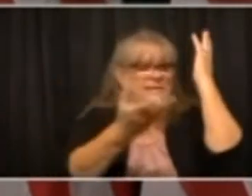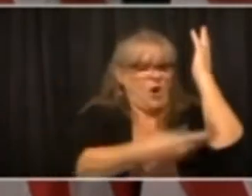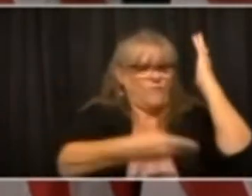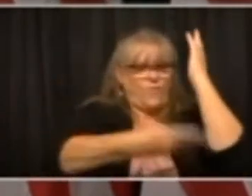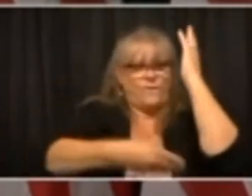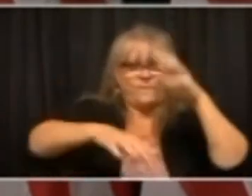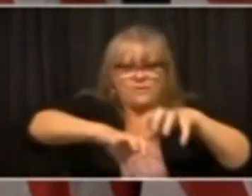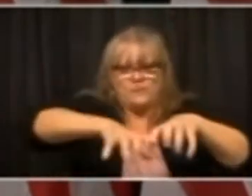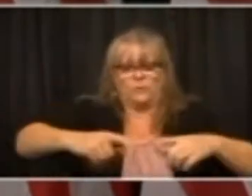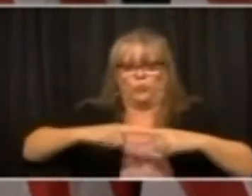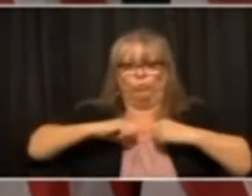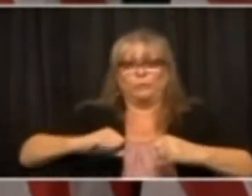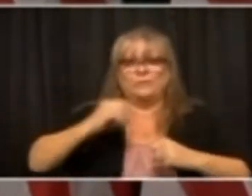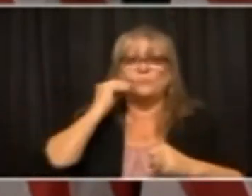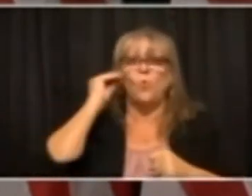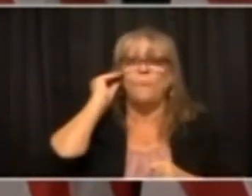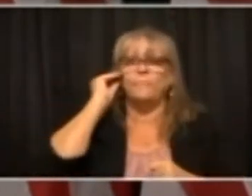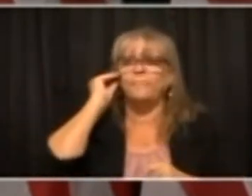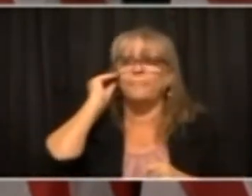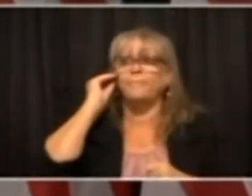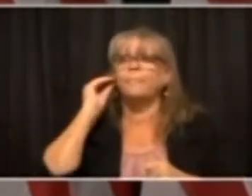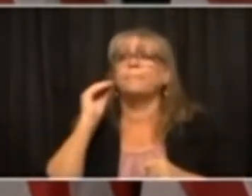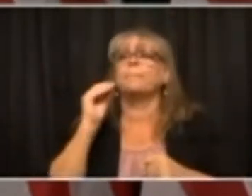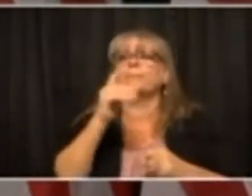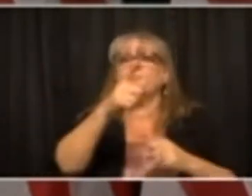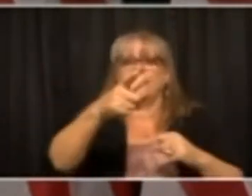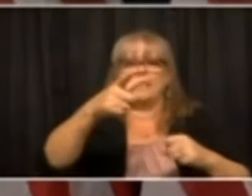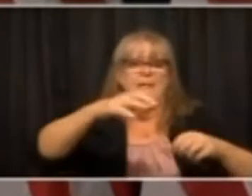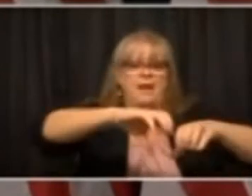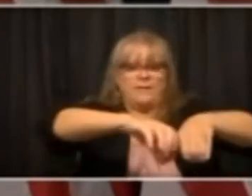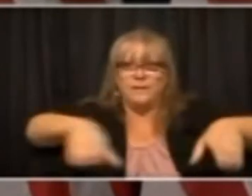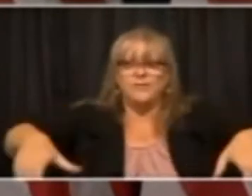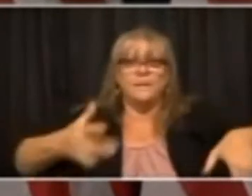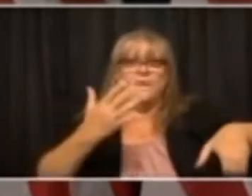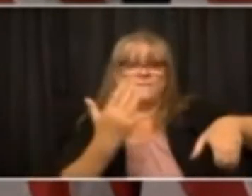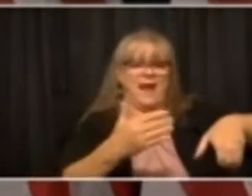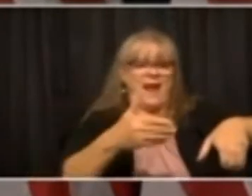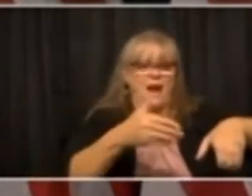so that kept us you know very busy but you know fighting fires during covet 19